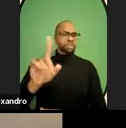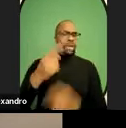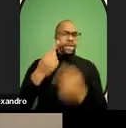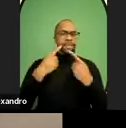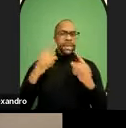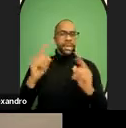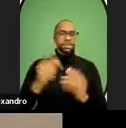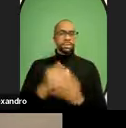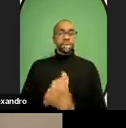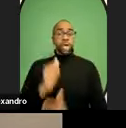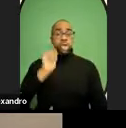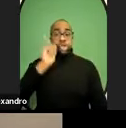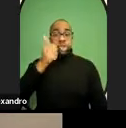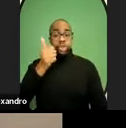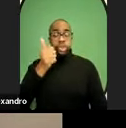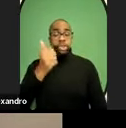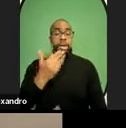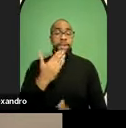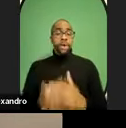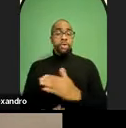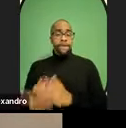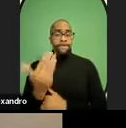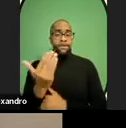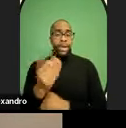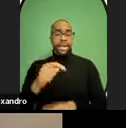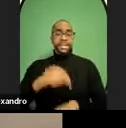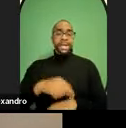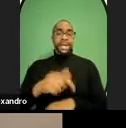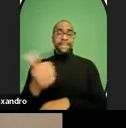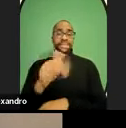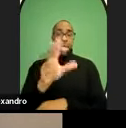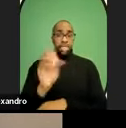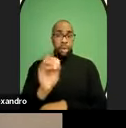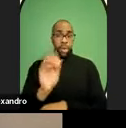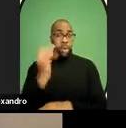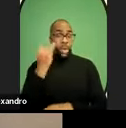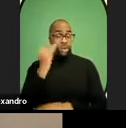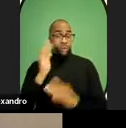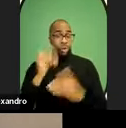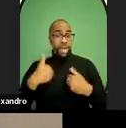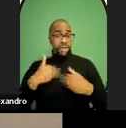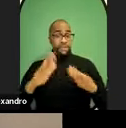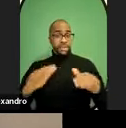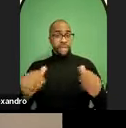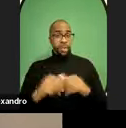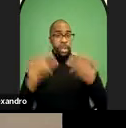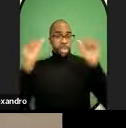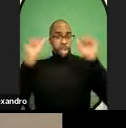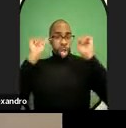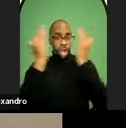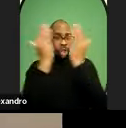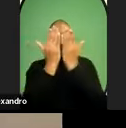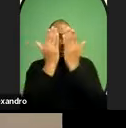everyone, and yes everyone, and yes, enjoy the up quick announcement tomorrow. morning morning at 1030 if you're into at 1030 if you're interested and you have a child with. autism